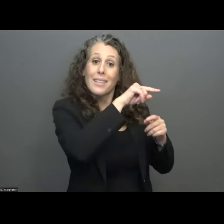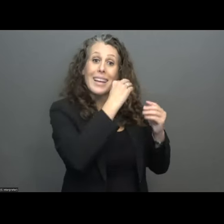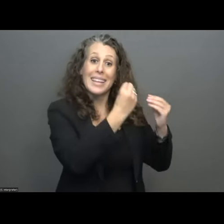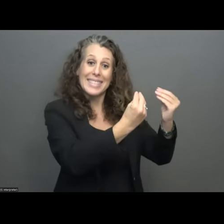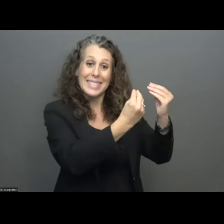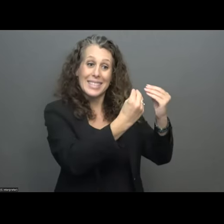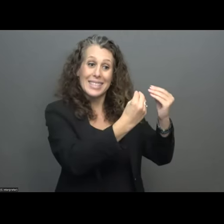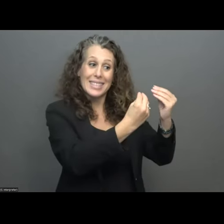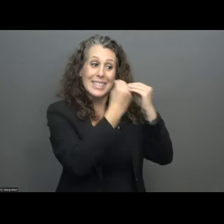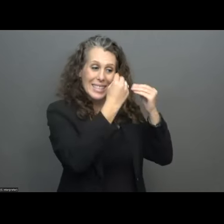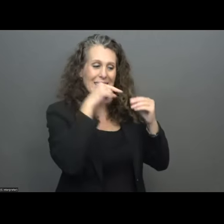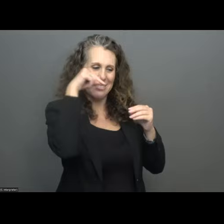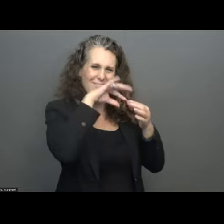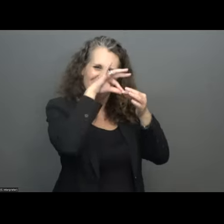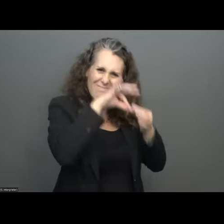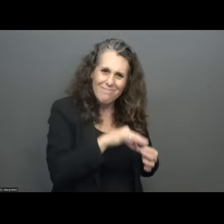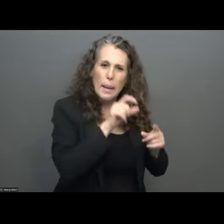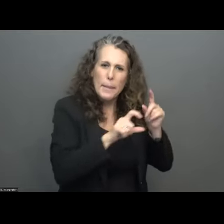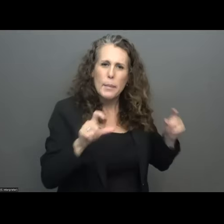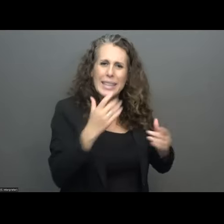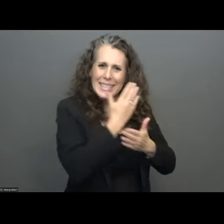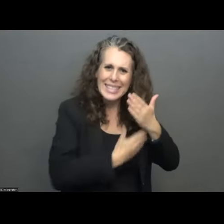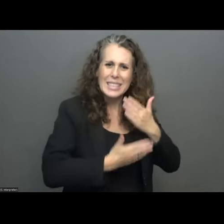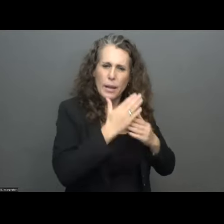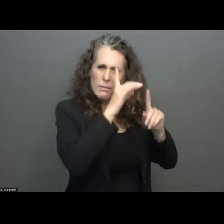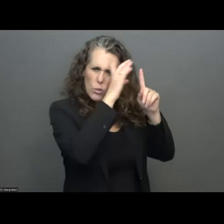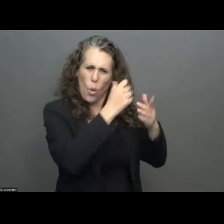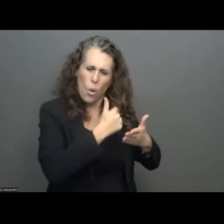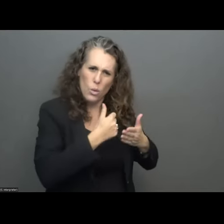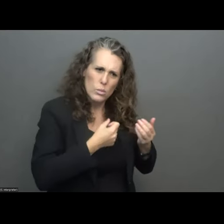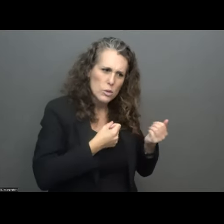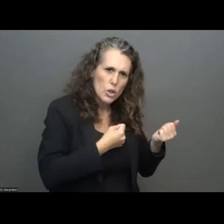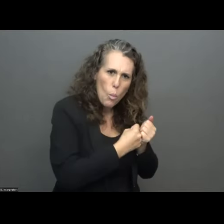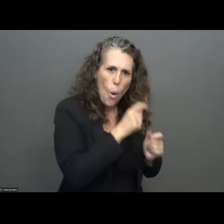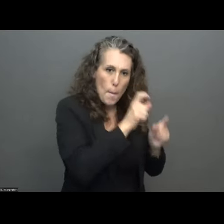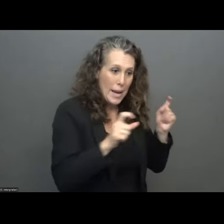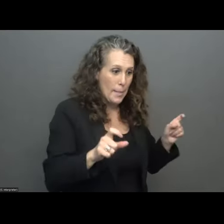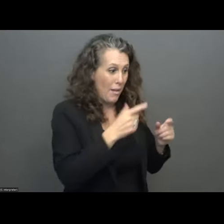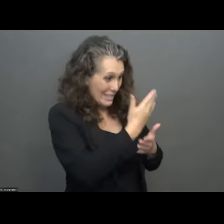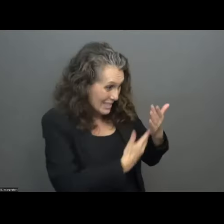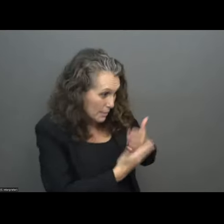14:12:11 for Oscar for South Africa live person ended up in jail or prison Danica Patrick